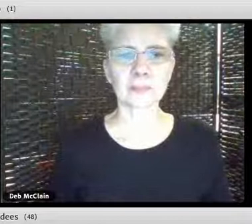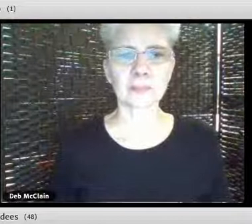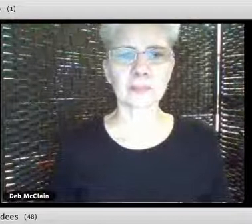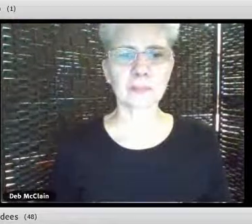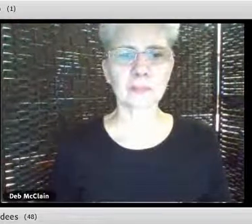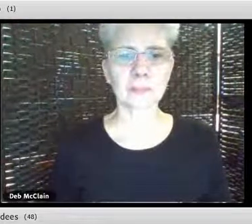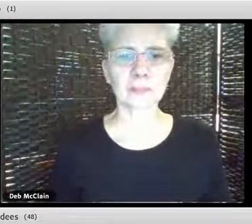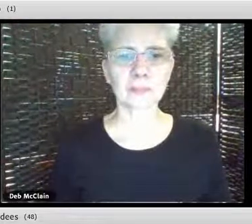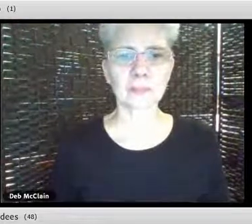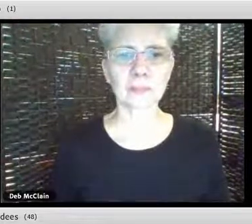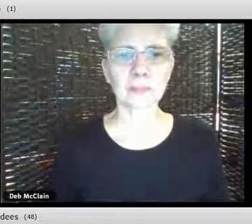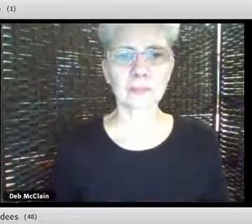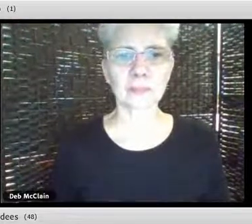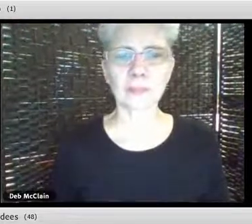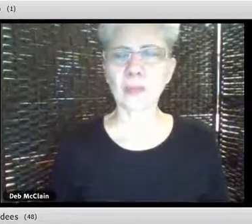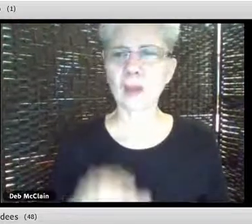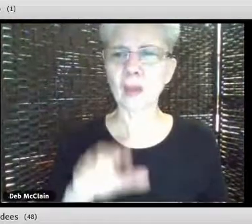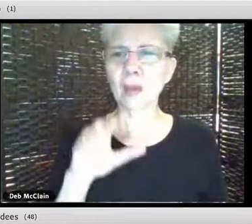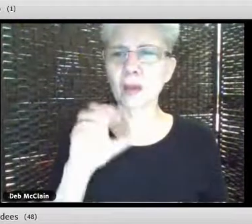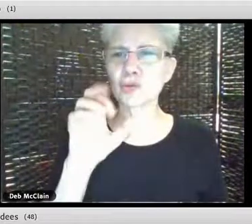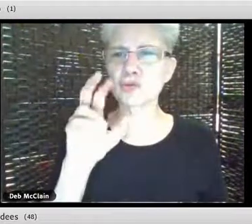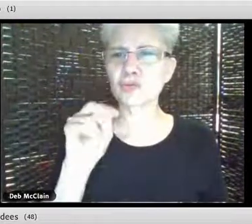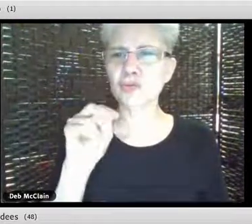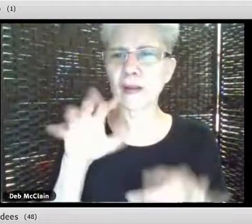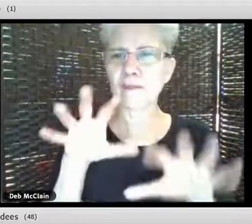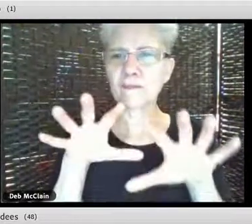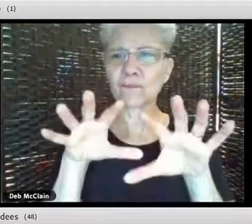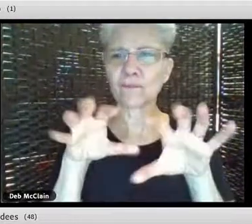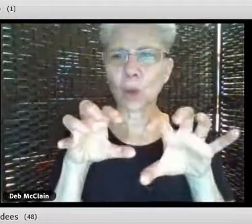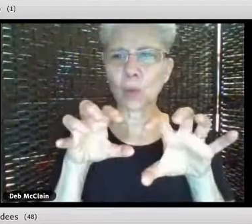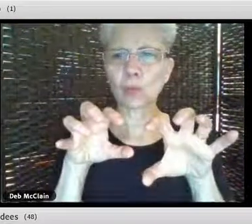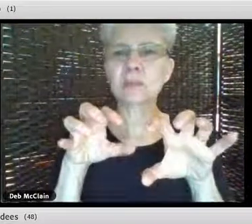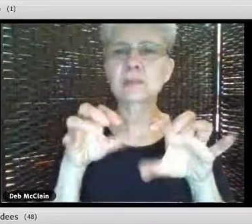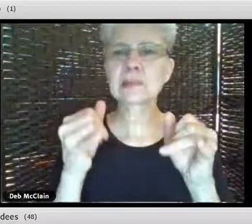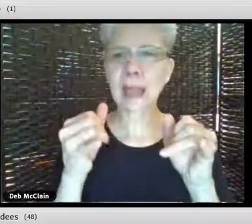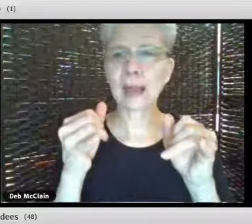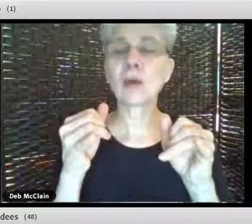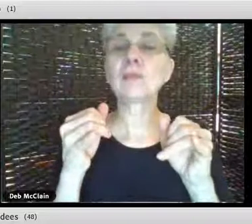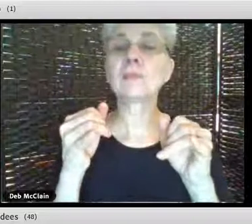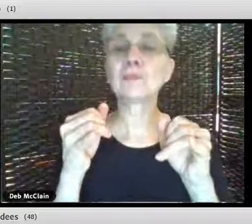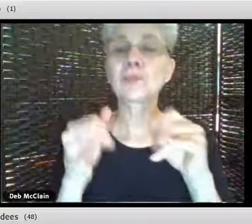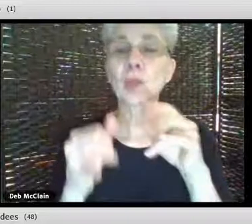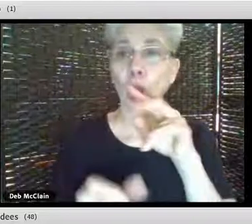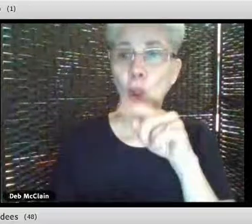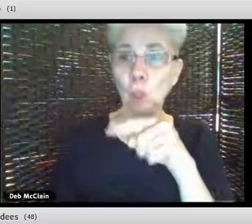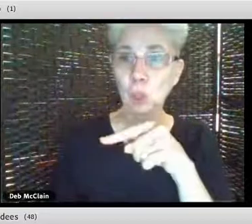My screen froze a second there. Sorry about that. Okay. So up at the top, if you want to do more